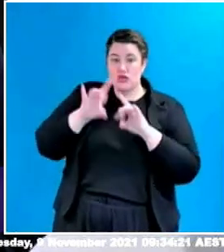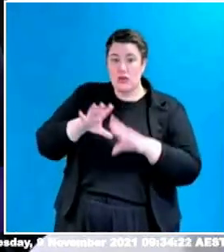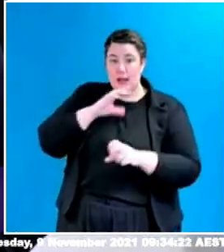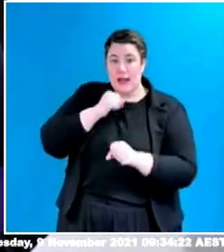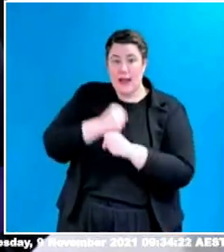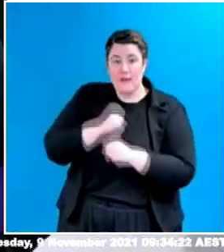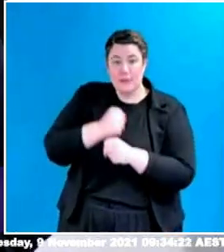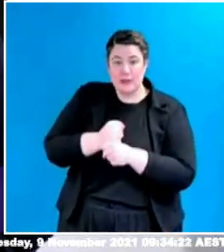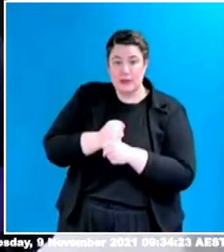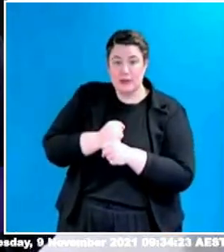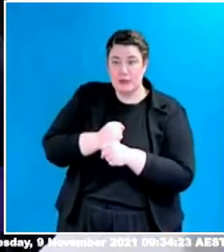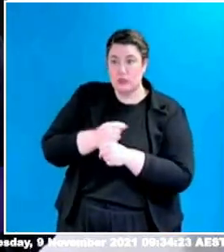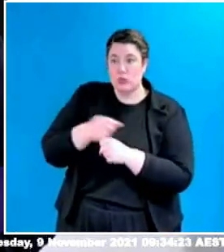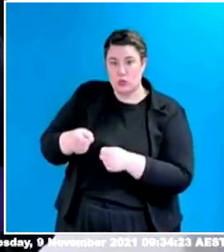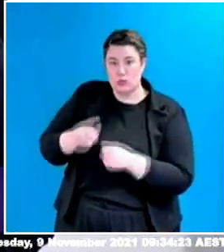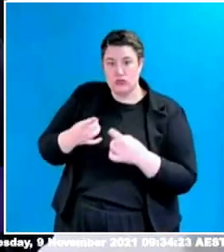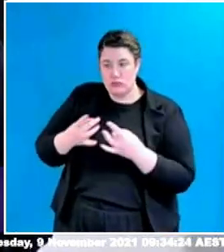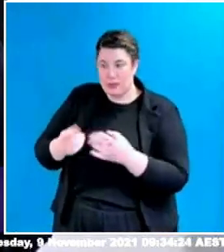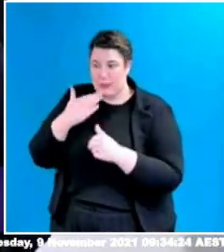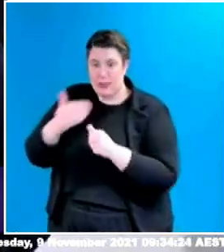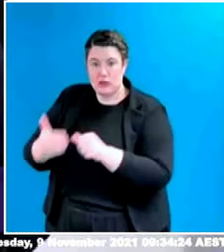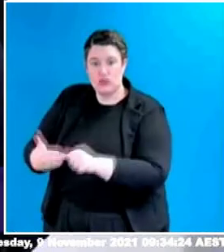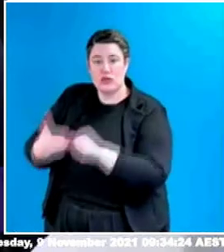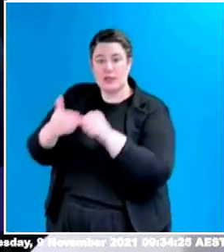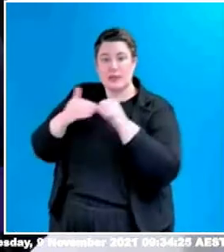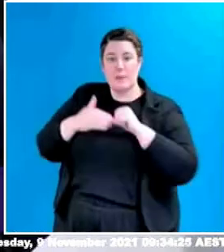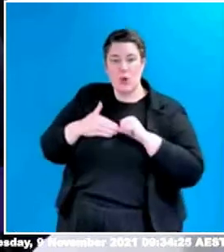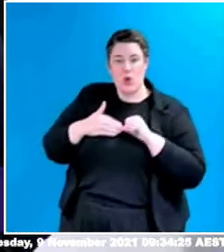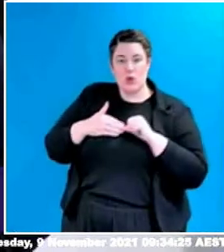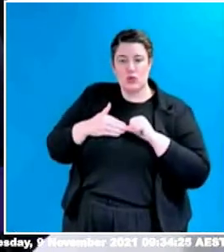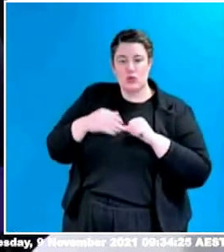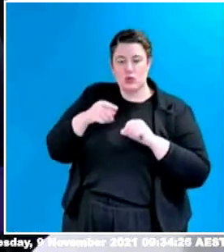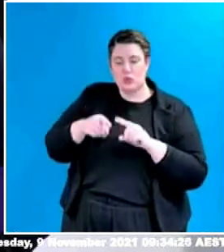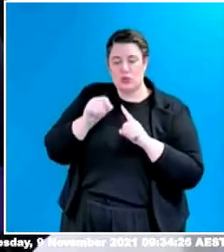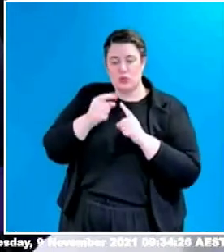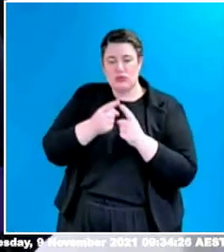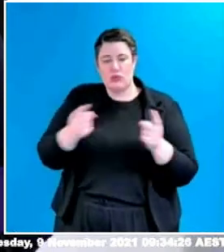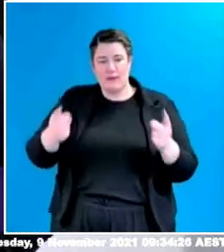ready to respond to Professor Byrnes' report but we will be doing future